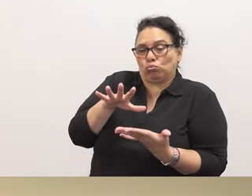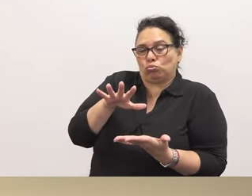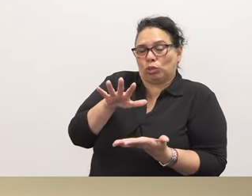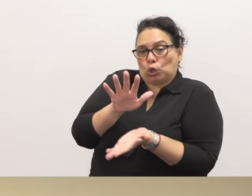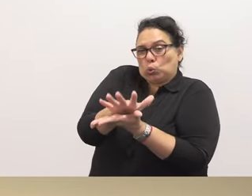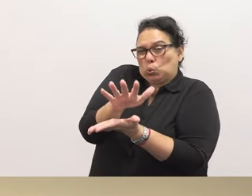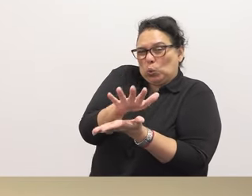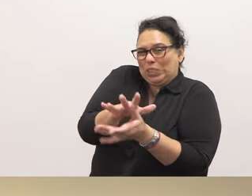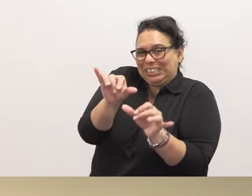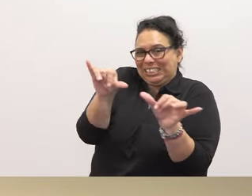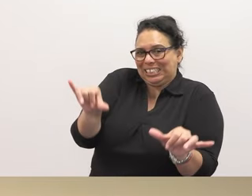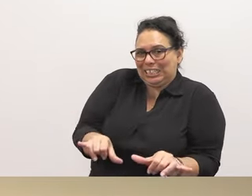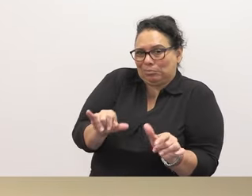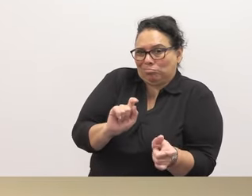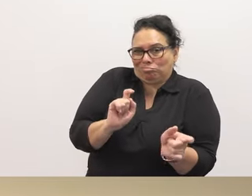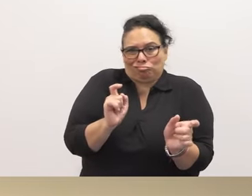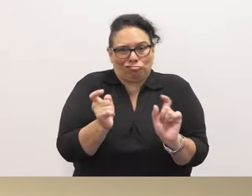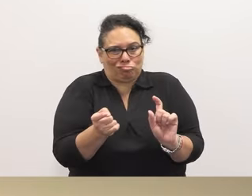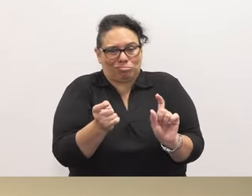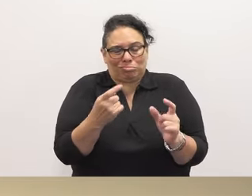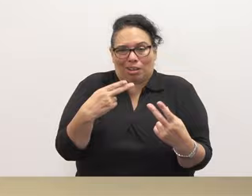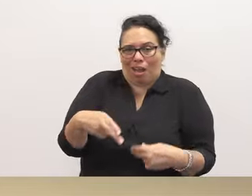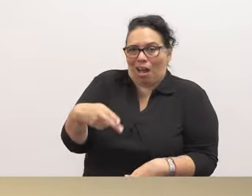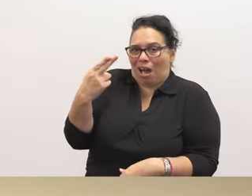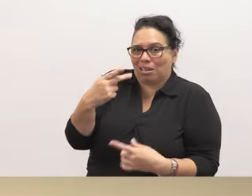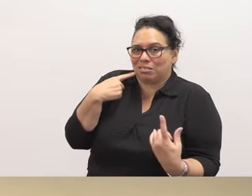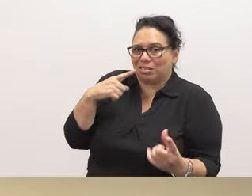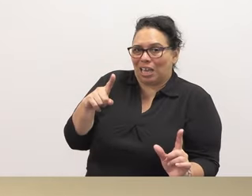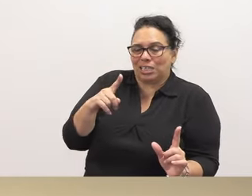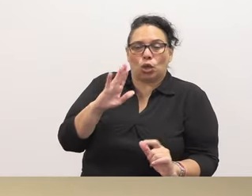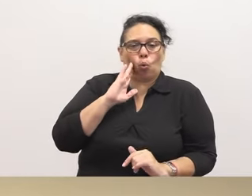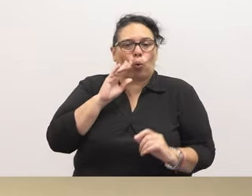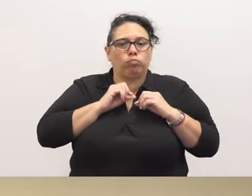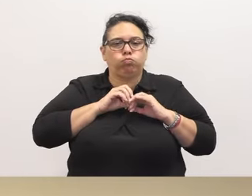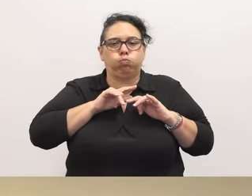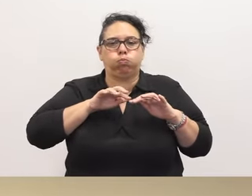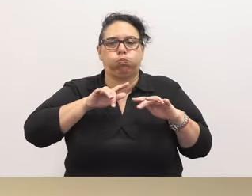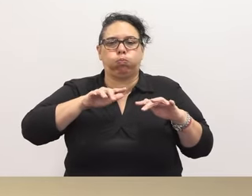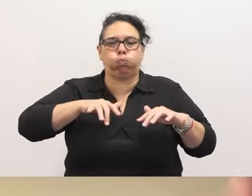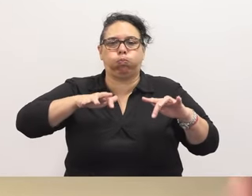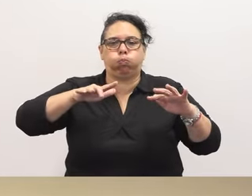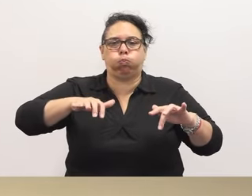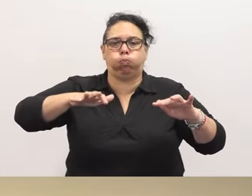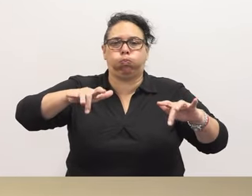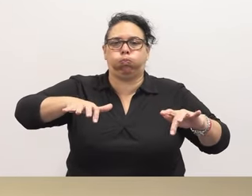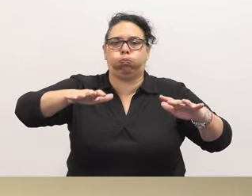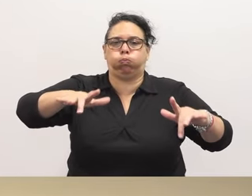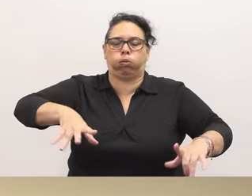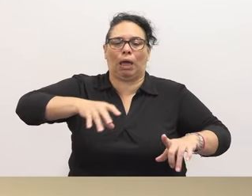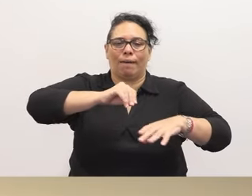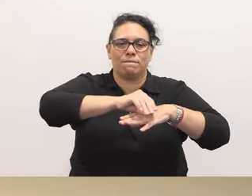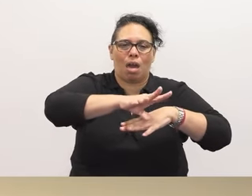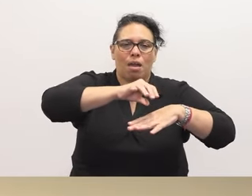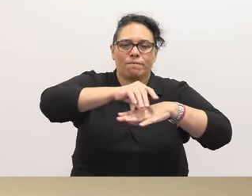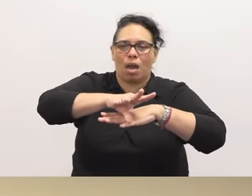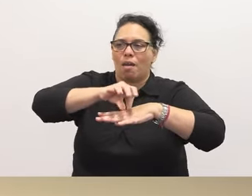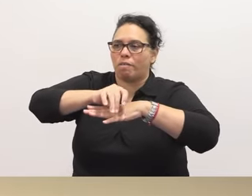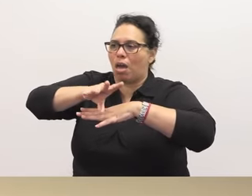to be highly successful in this area, it's gonna have a larger ripple impact on more students throughout the entire school system.